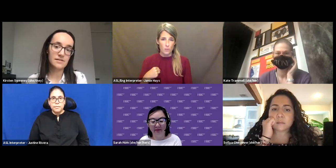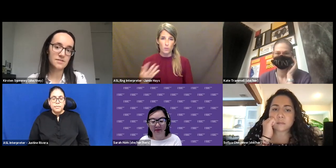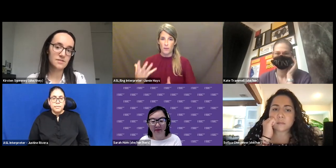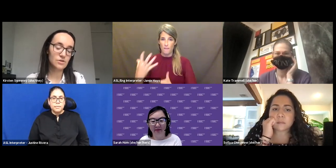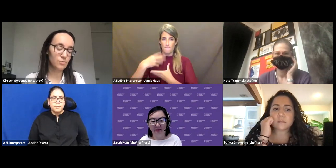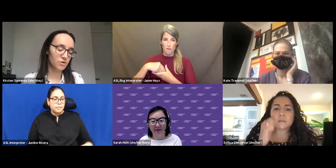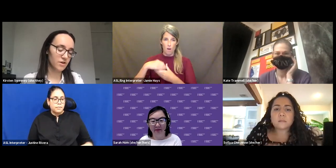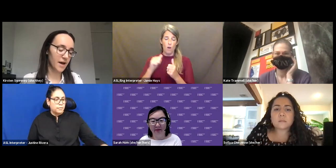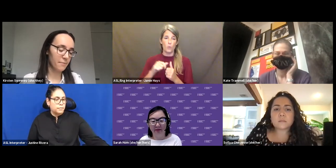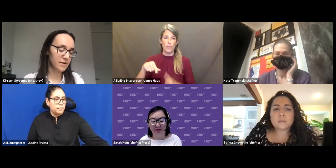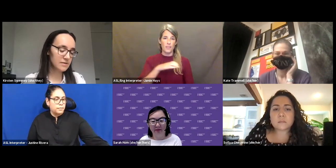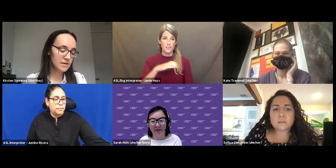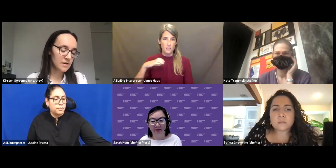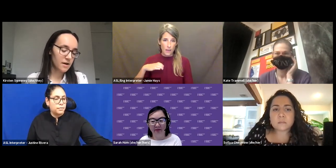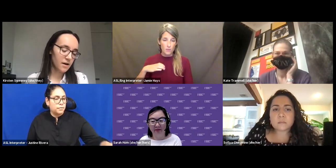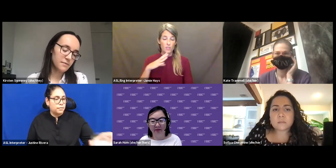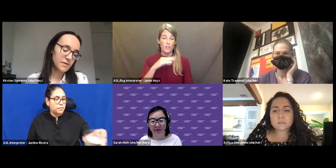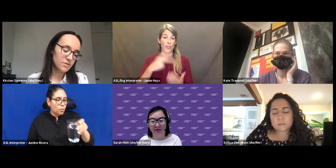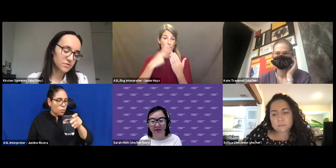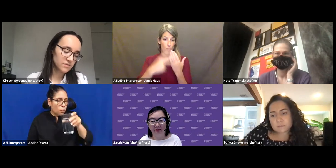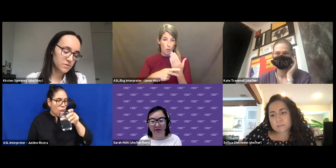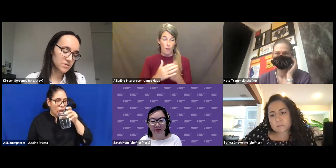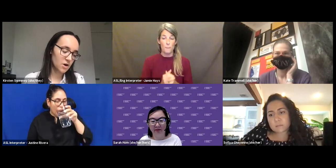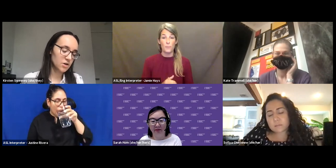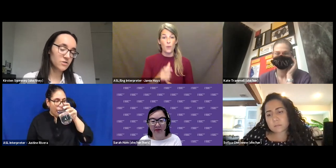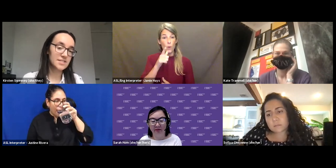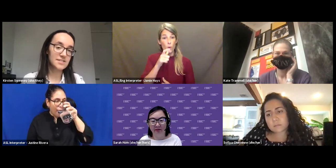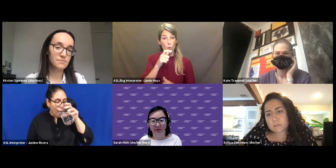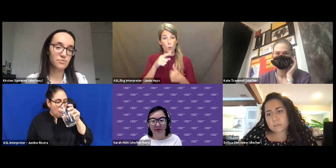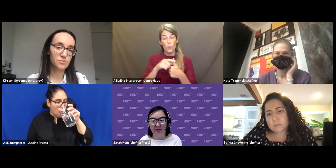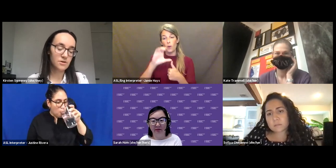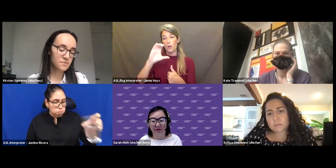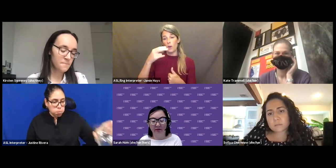this new program happen, and those folks are Christine Bruno,